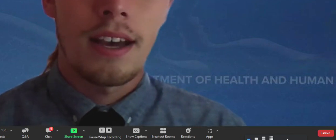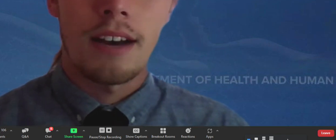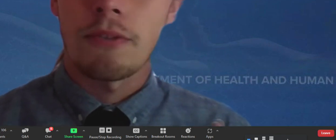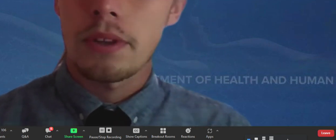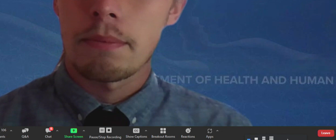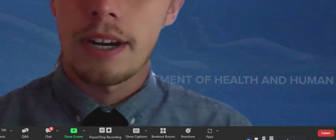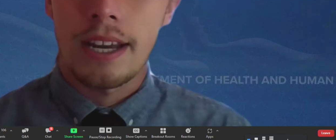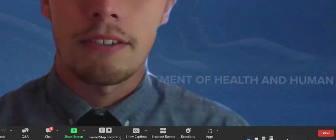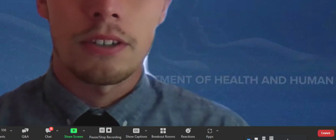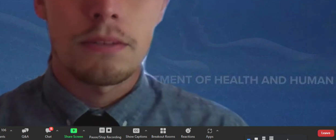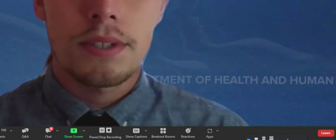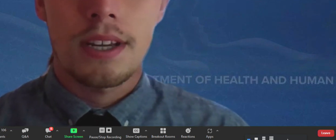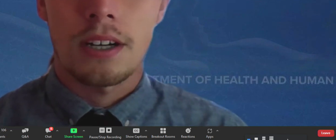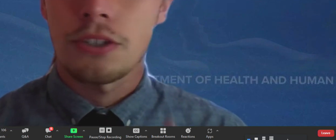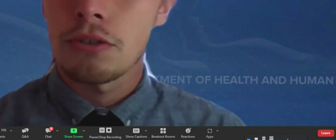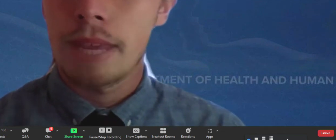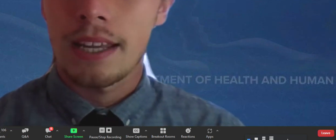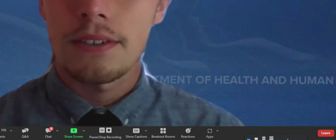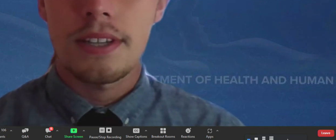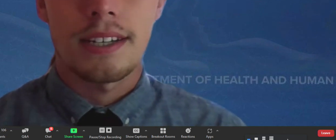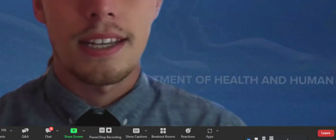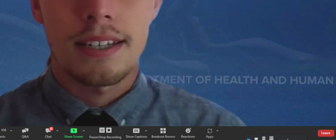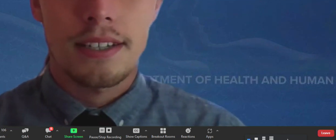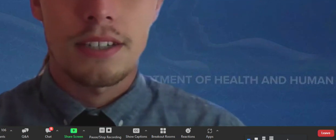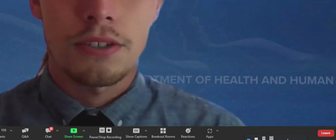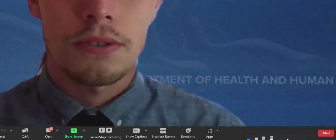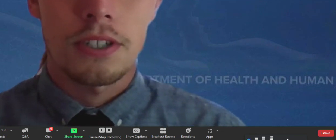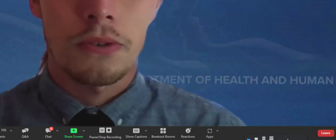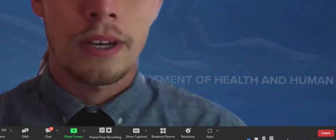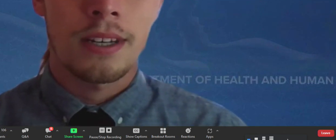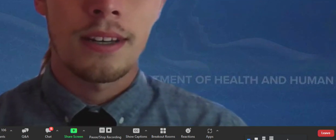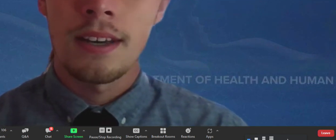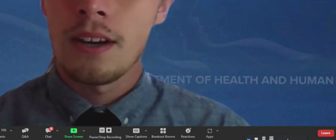For the breakout rooms, there are two panels that attendees can choose to join.